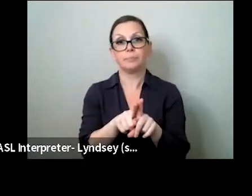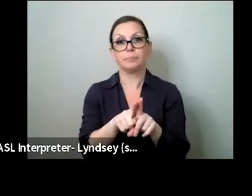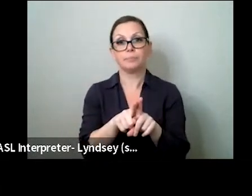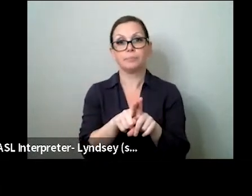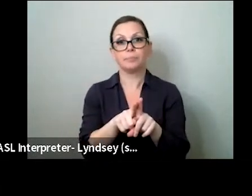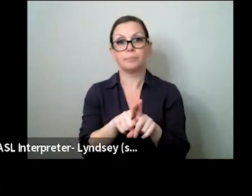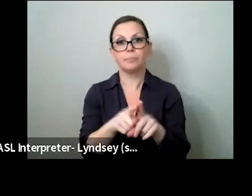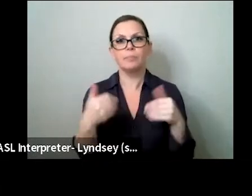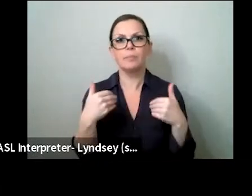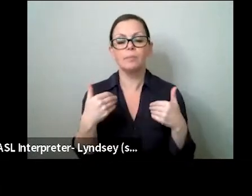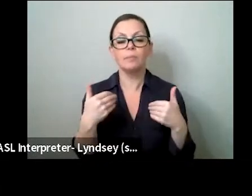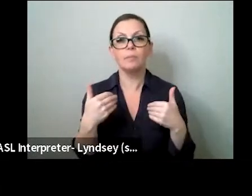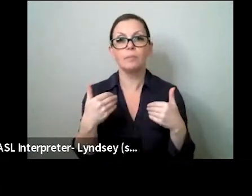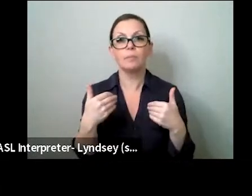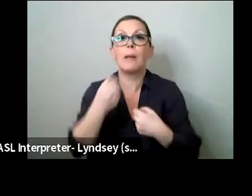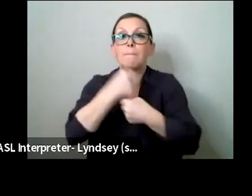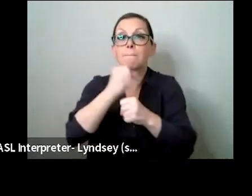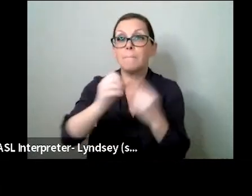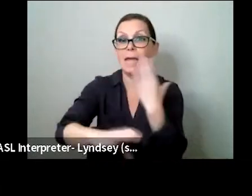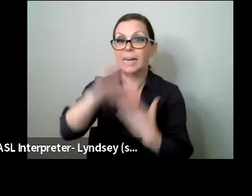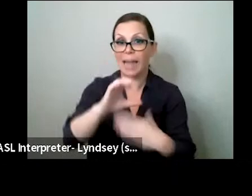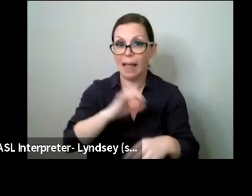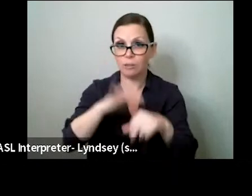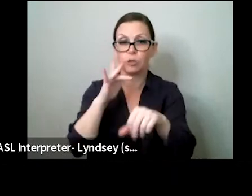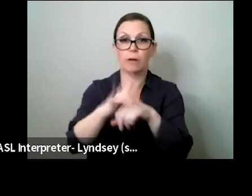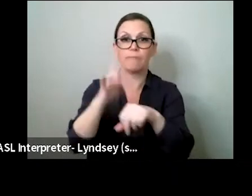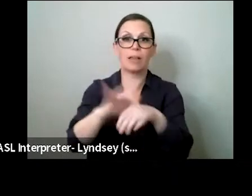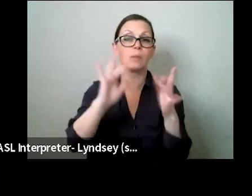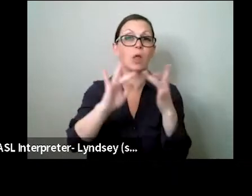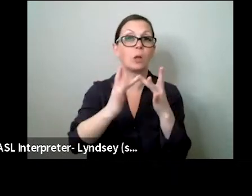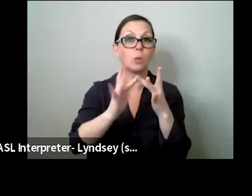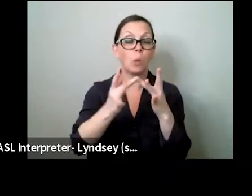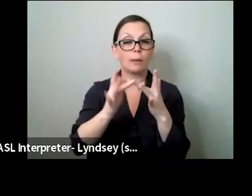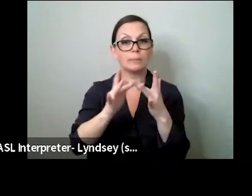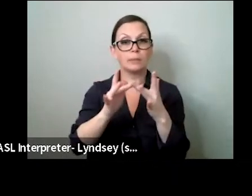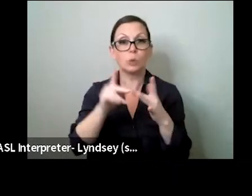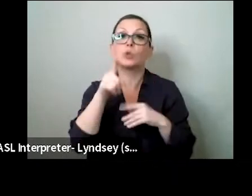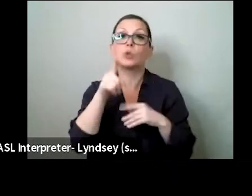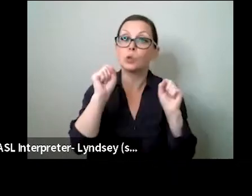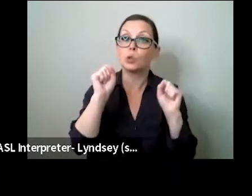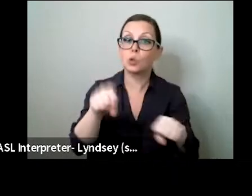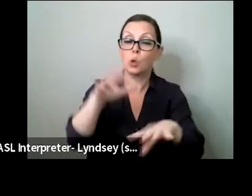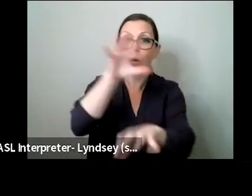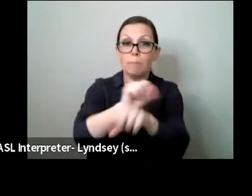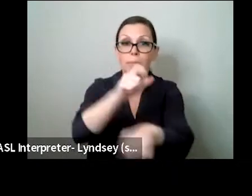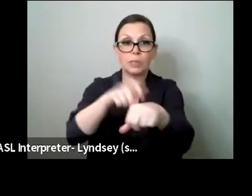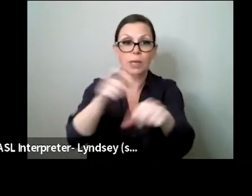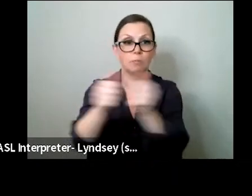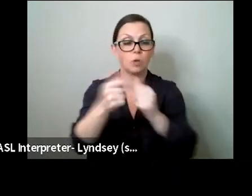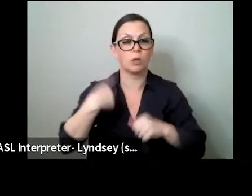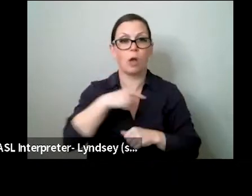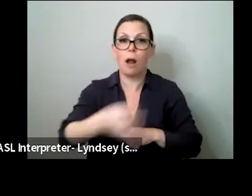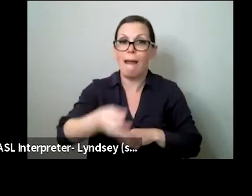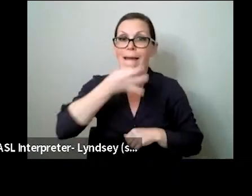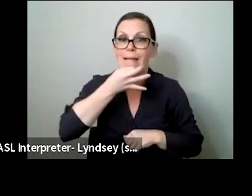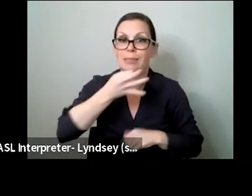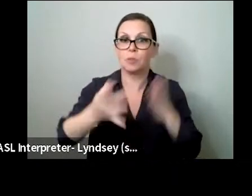have made a calendar available for you on our website so that you can book time with one of our expert technicians.